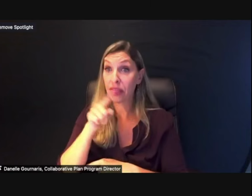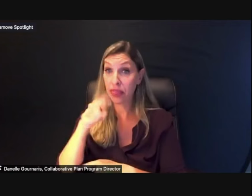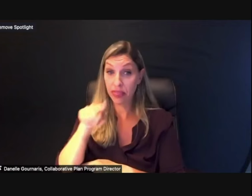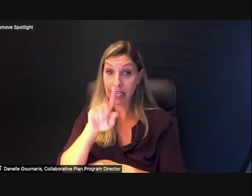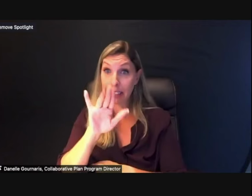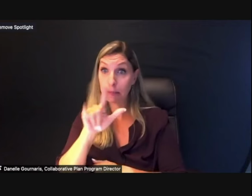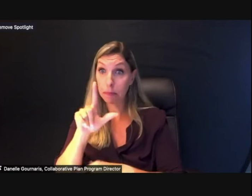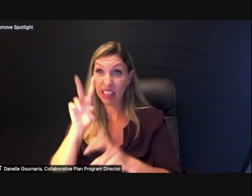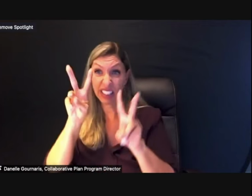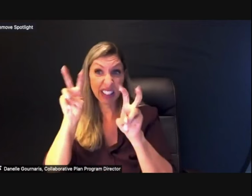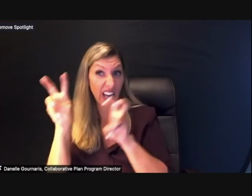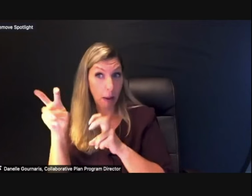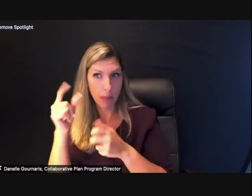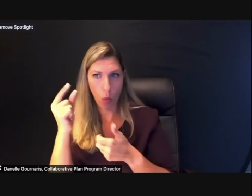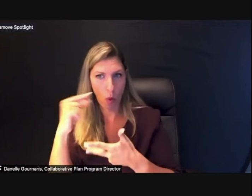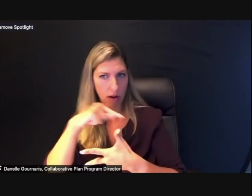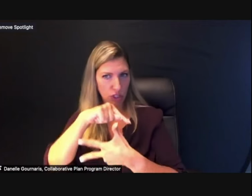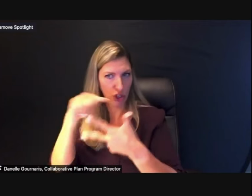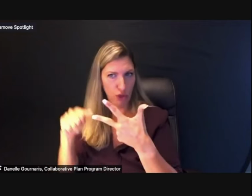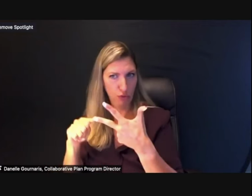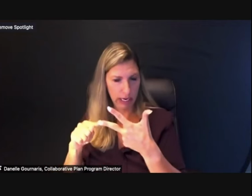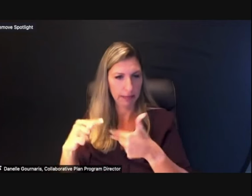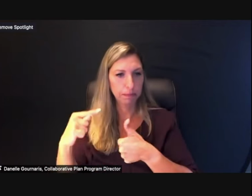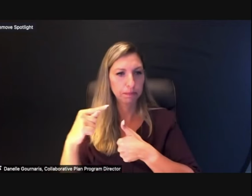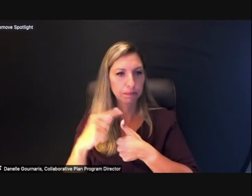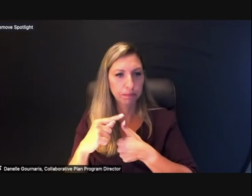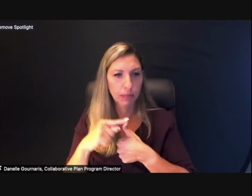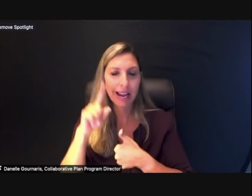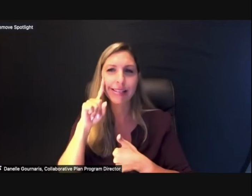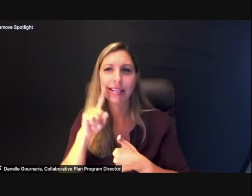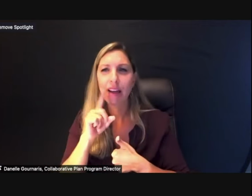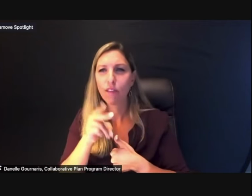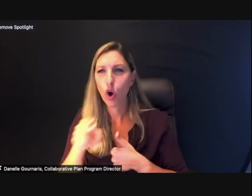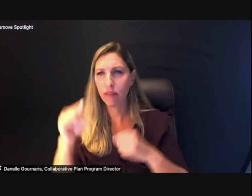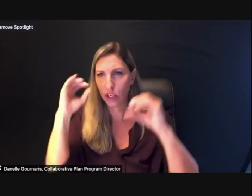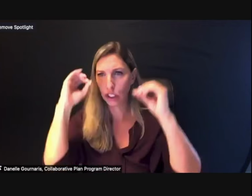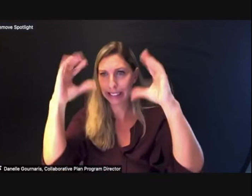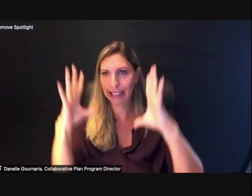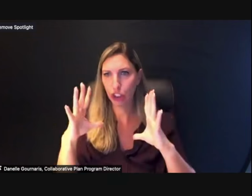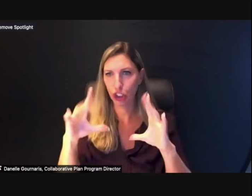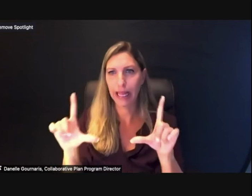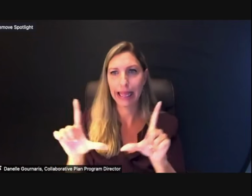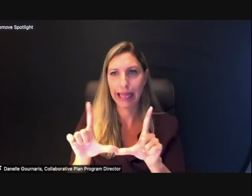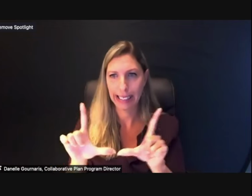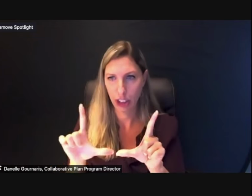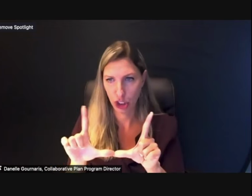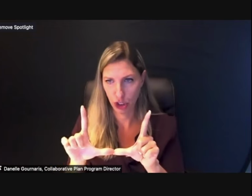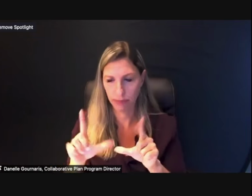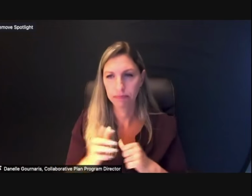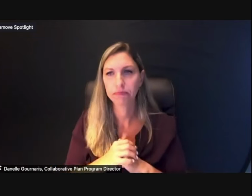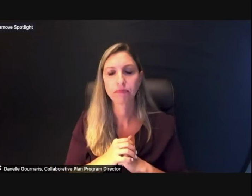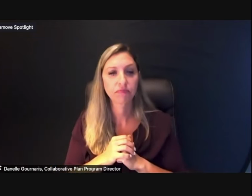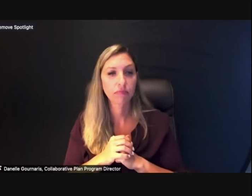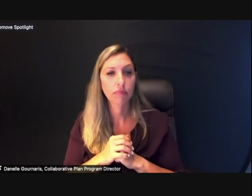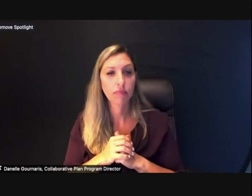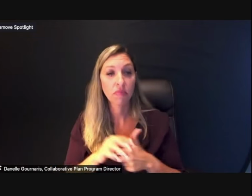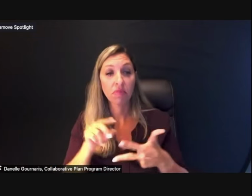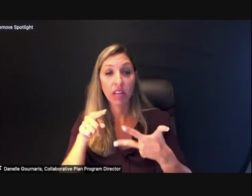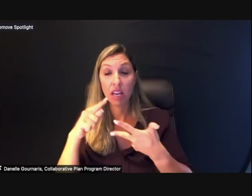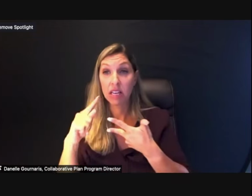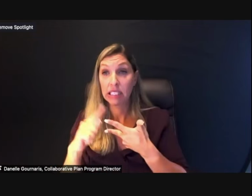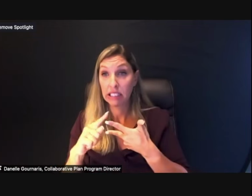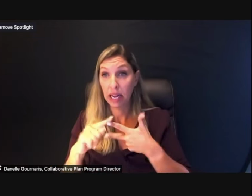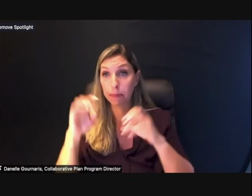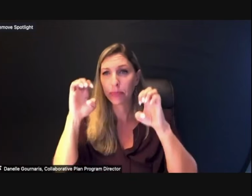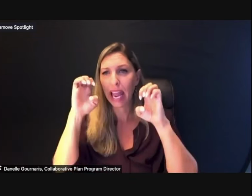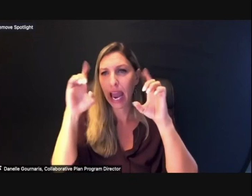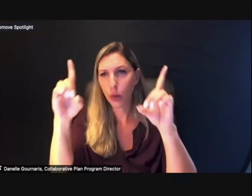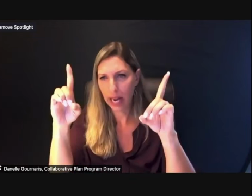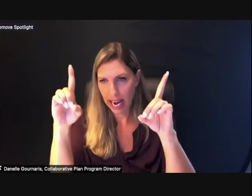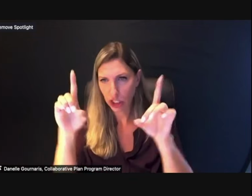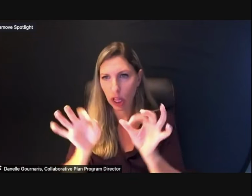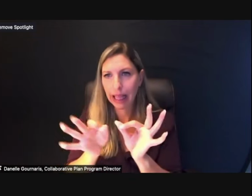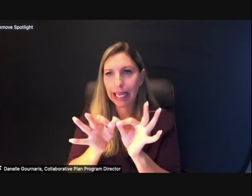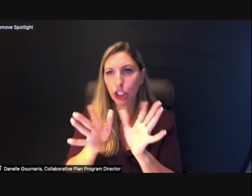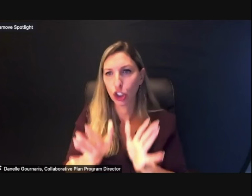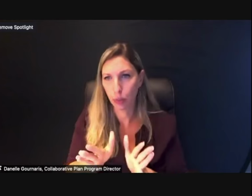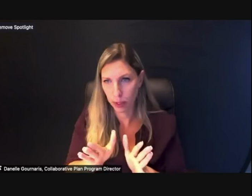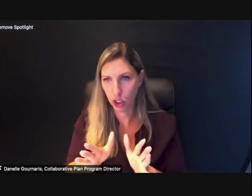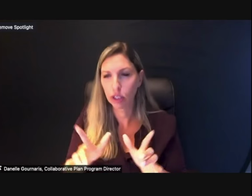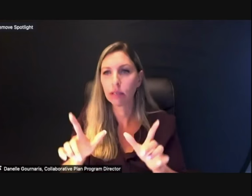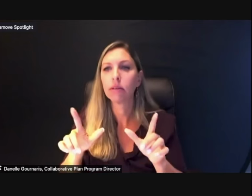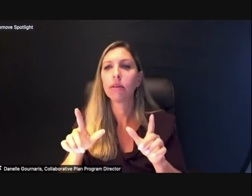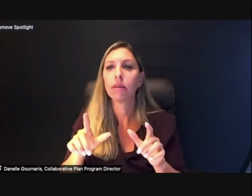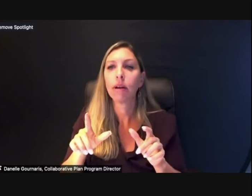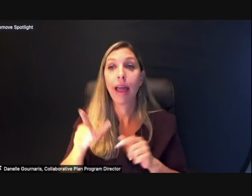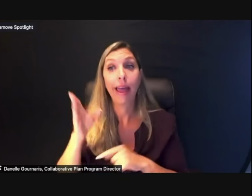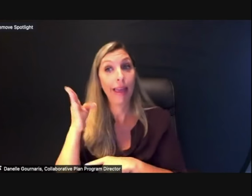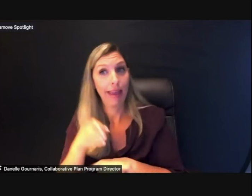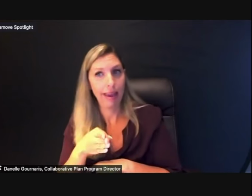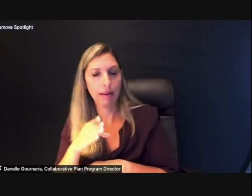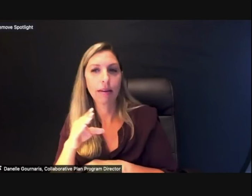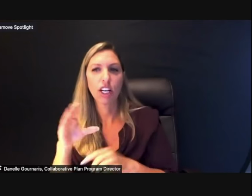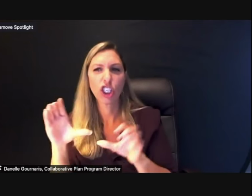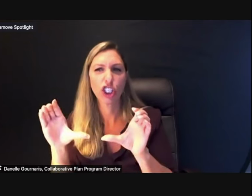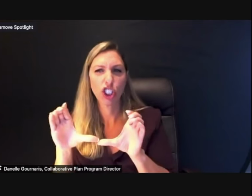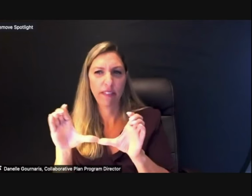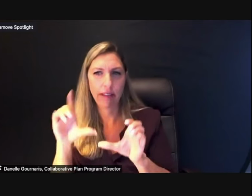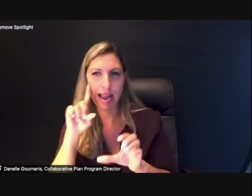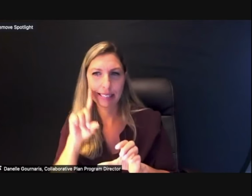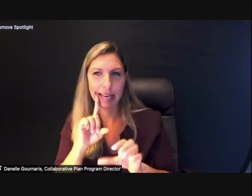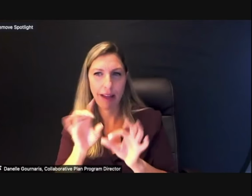three bills: Deaf and Hard of Hearing Teacher licensure, Educational Interpreter/Certified